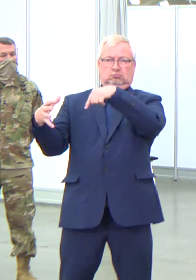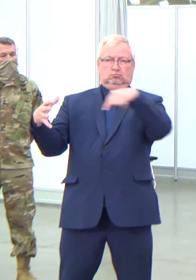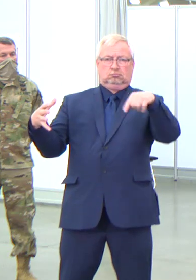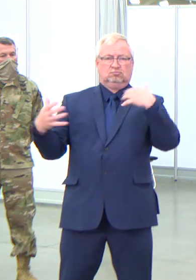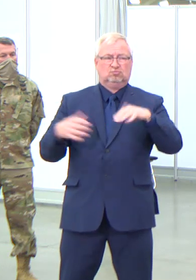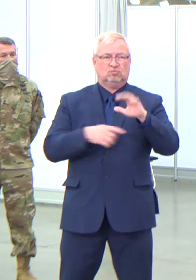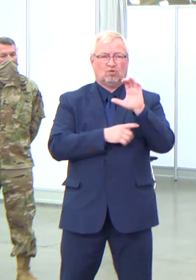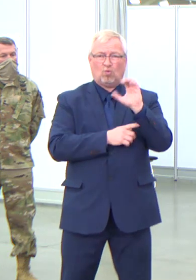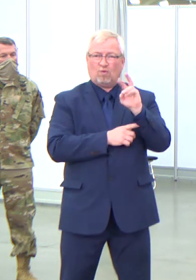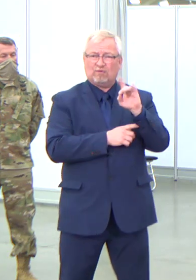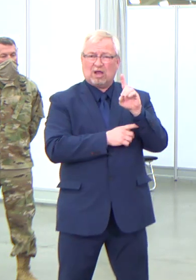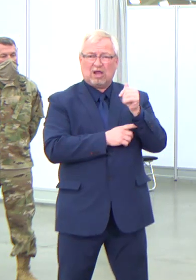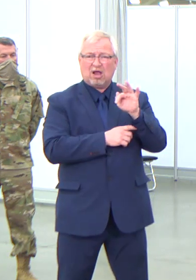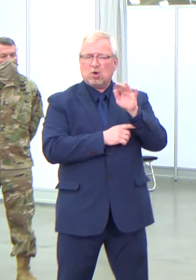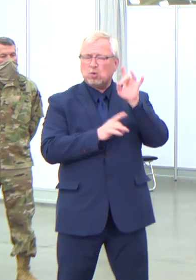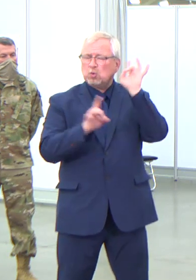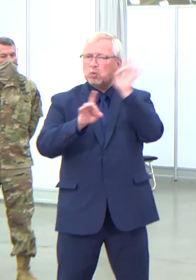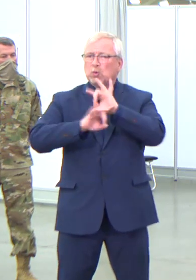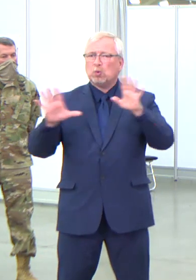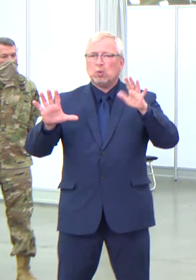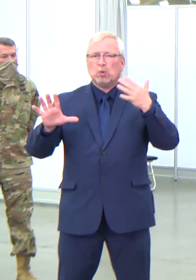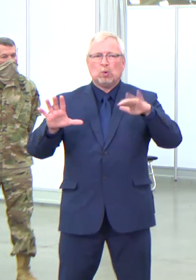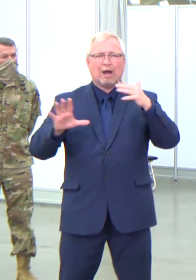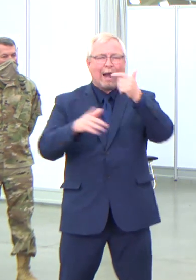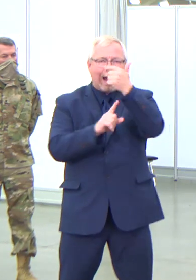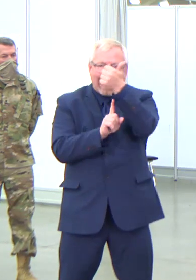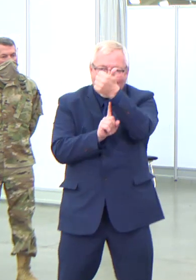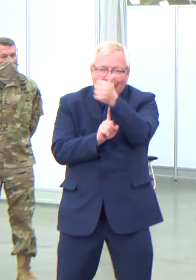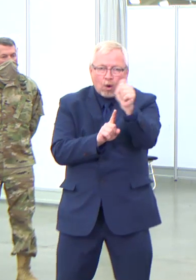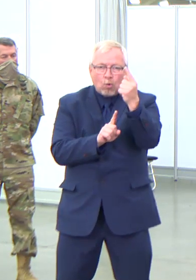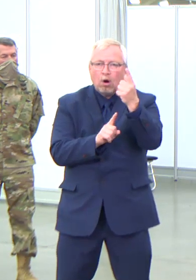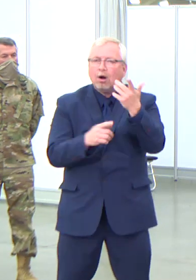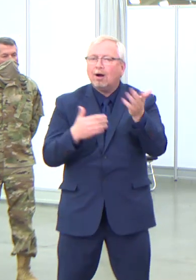a pandemic based on a virus that is cruel, that impacts all of us, whether you're working at a